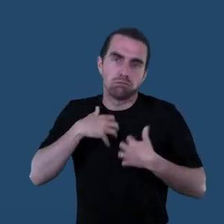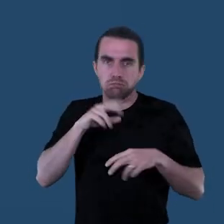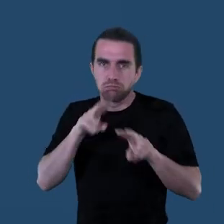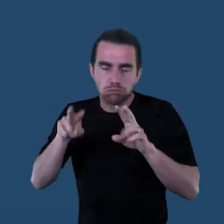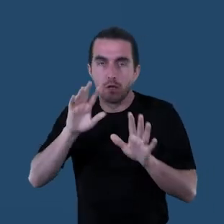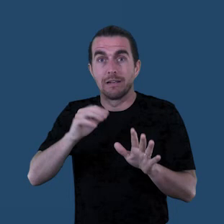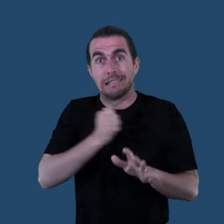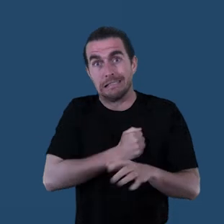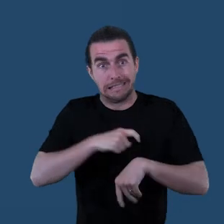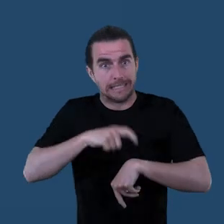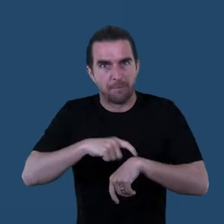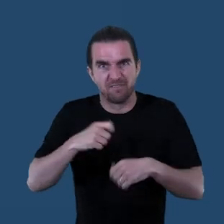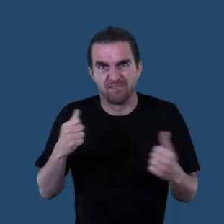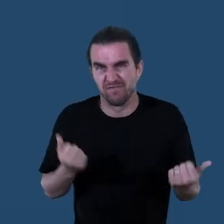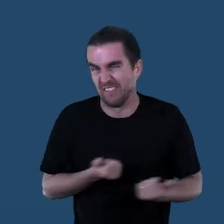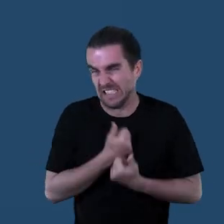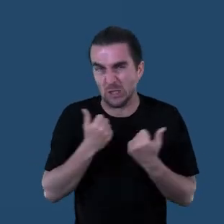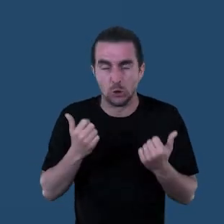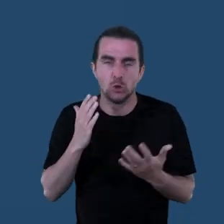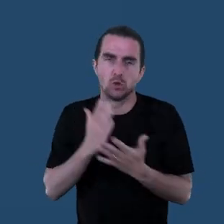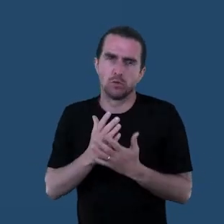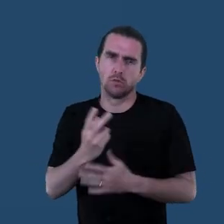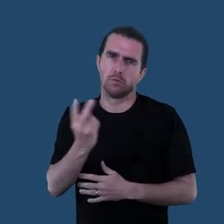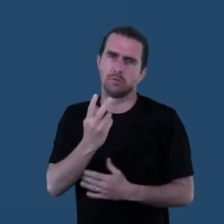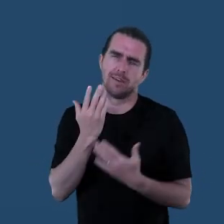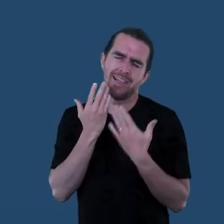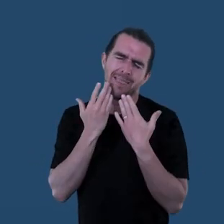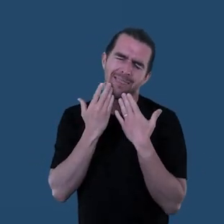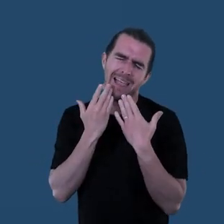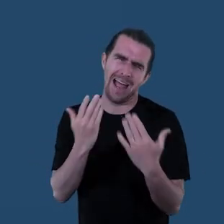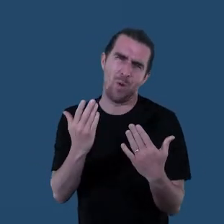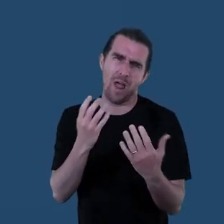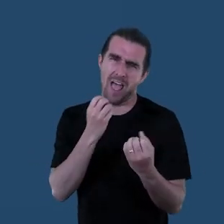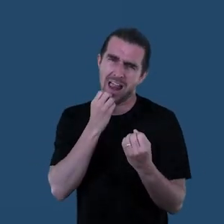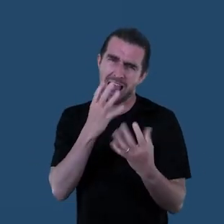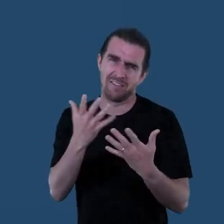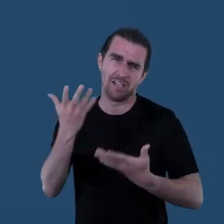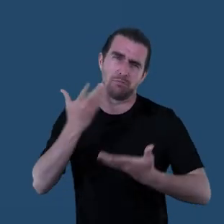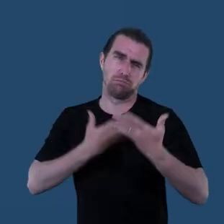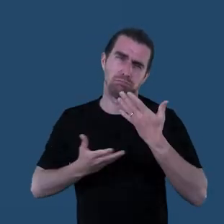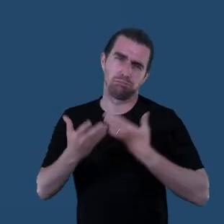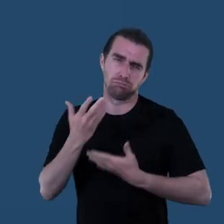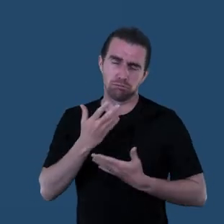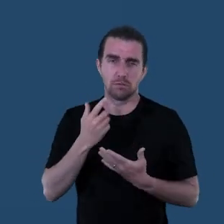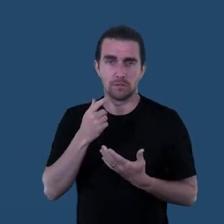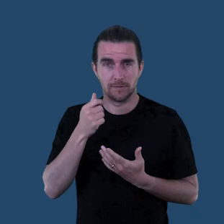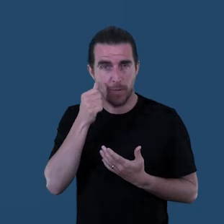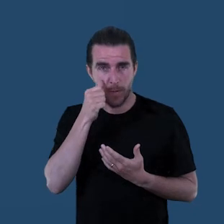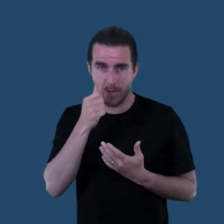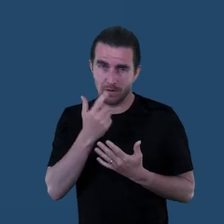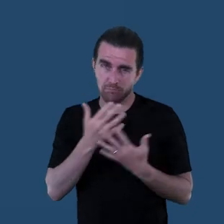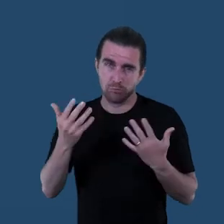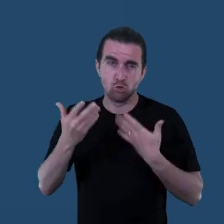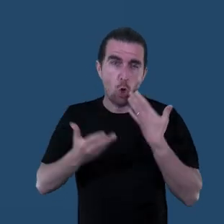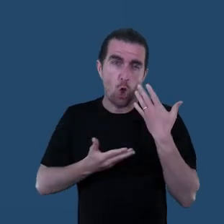But we've run out of time today, Richard and Lorraine, but it's been lovely hearing from you. I knew there was gonna be some great stories in there,